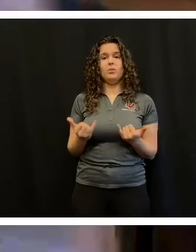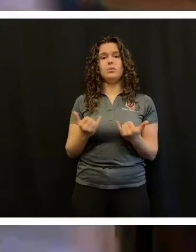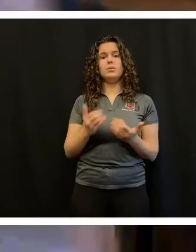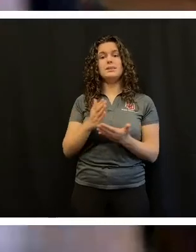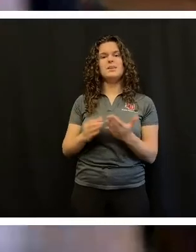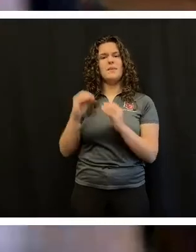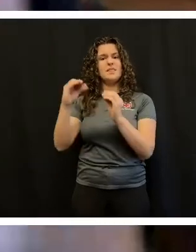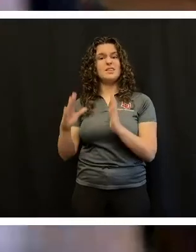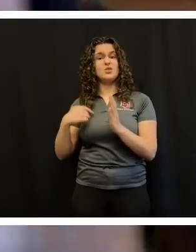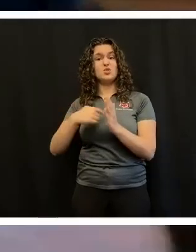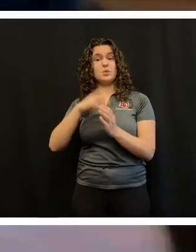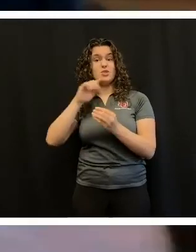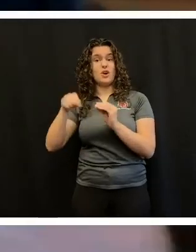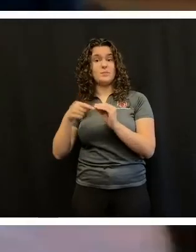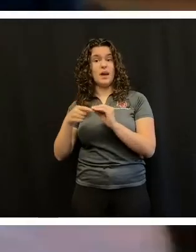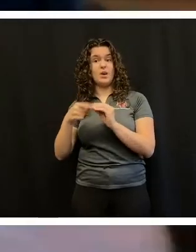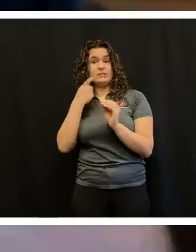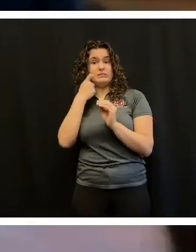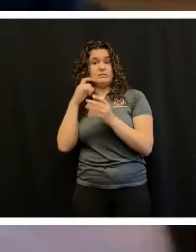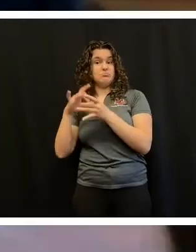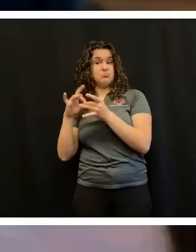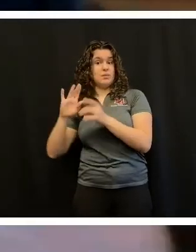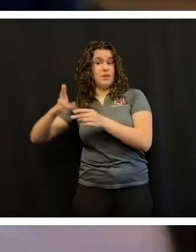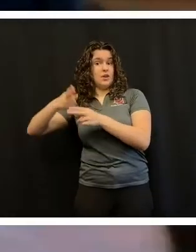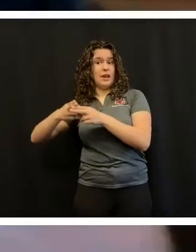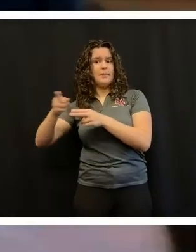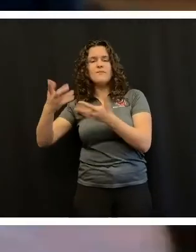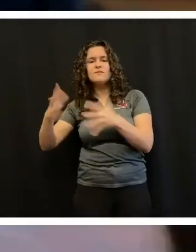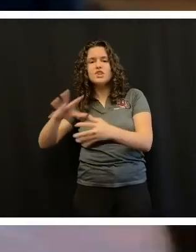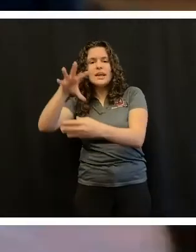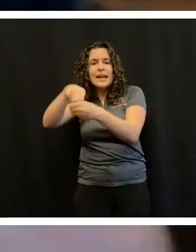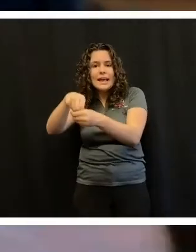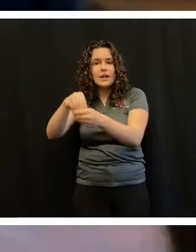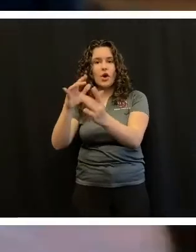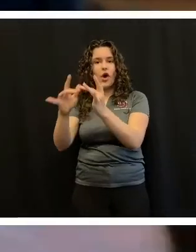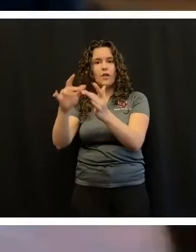they're in an online program. They're a part of it.